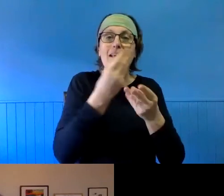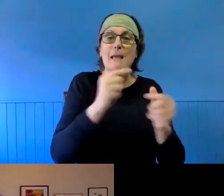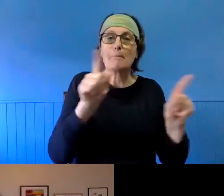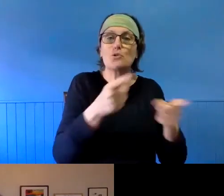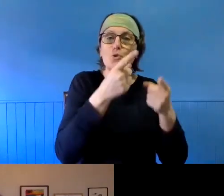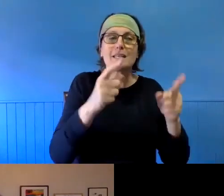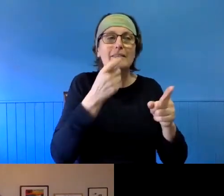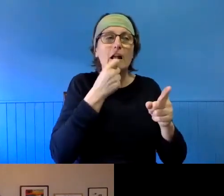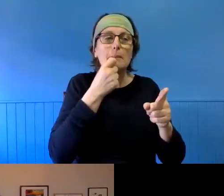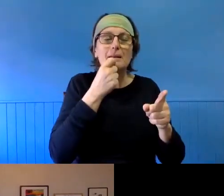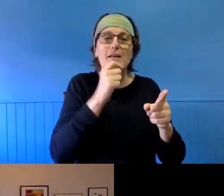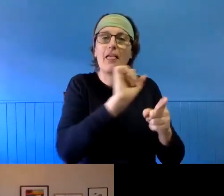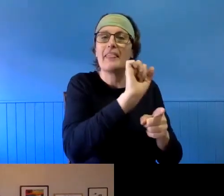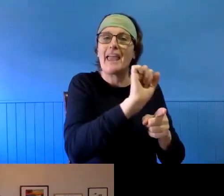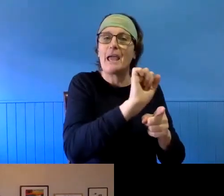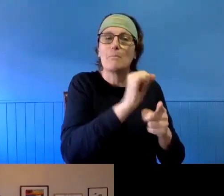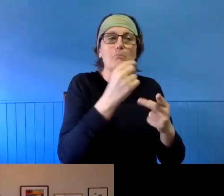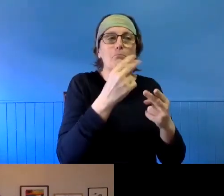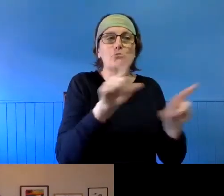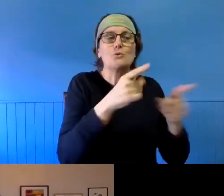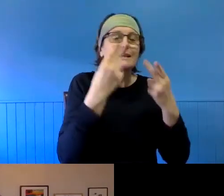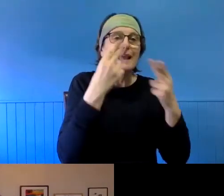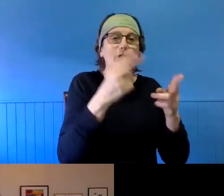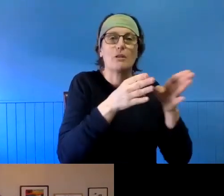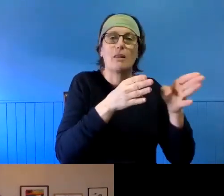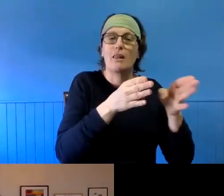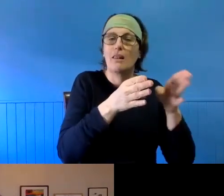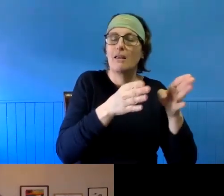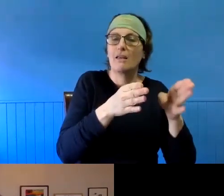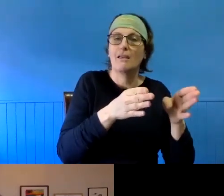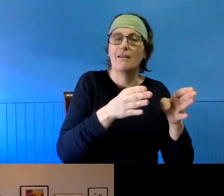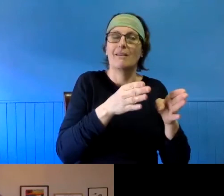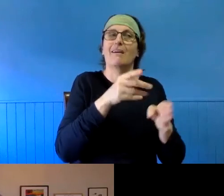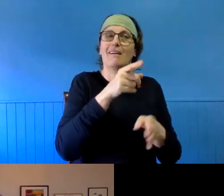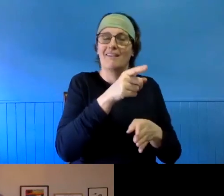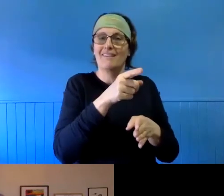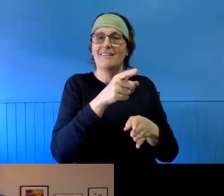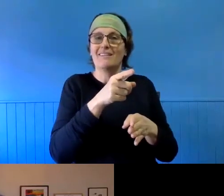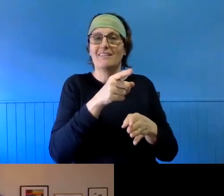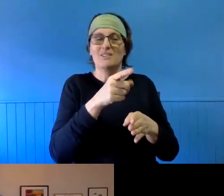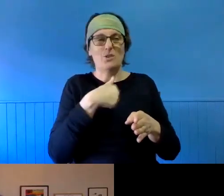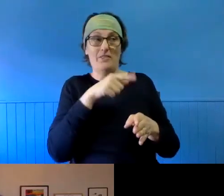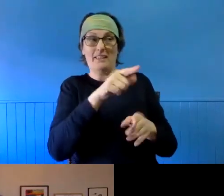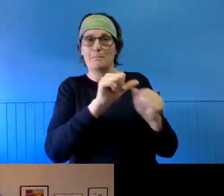there's been a number of choirs that have done work like that. They sound more et heral in nature.